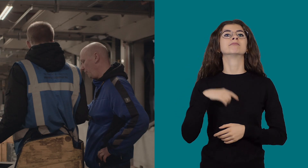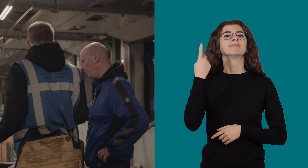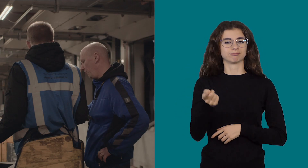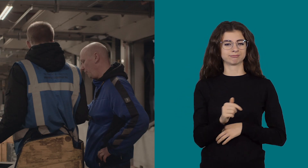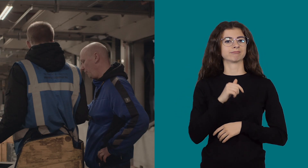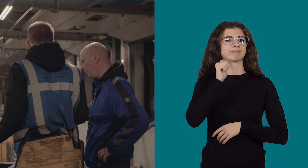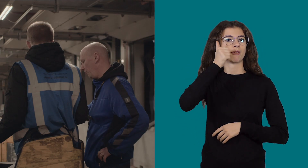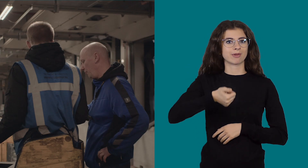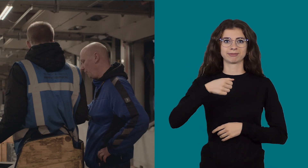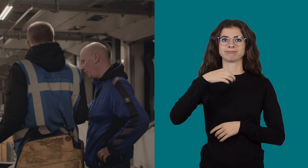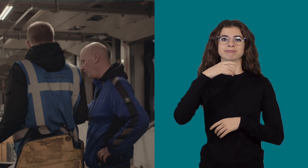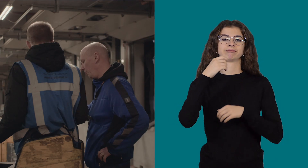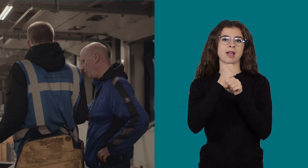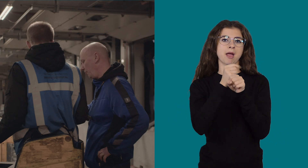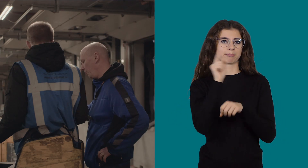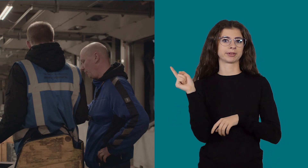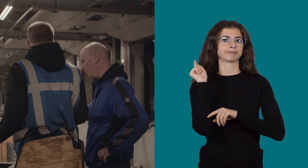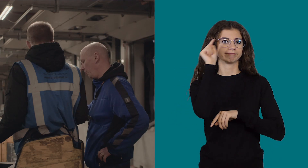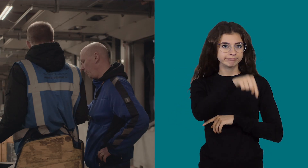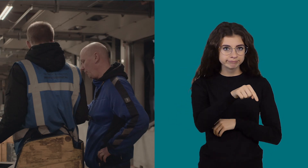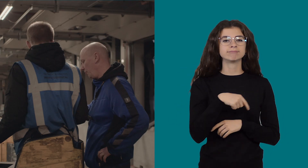So, when he arrives at work the next day,